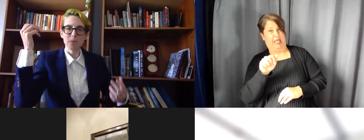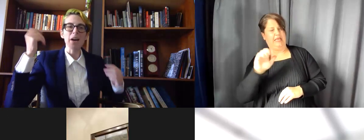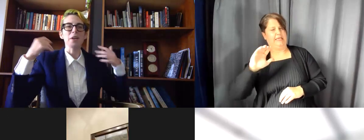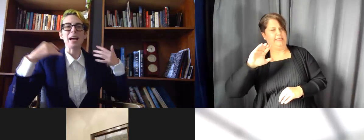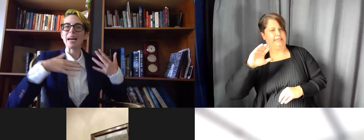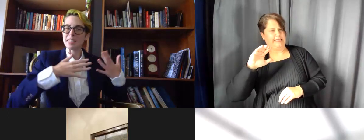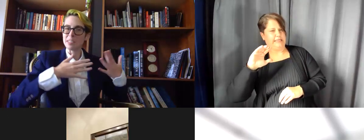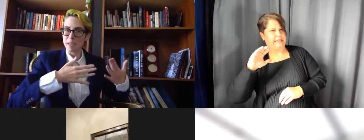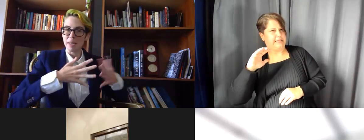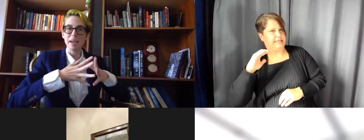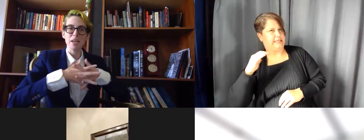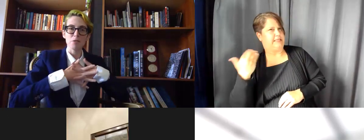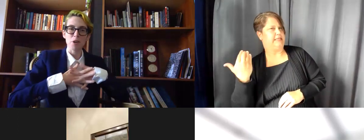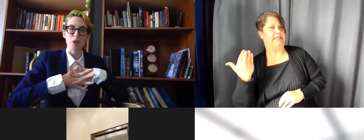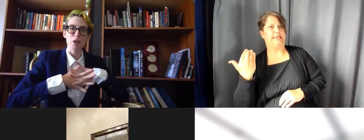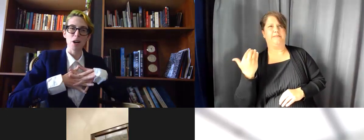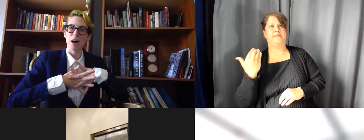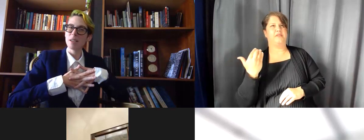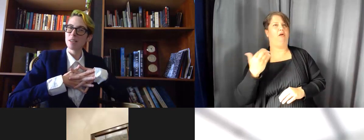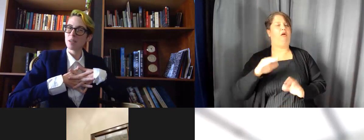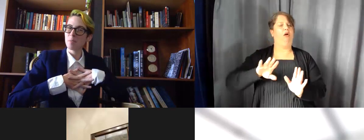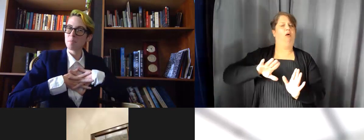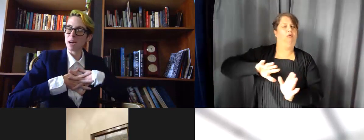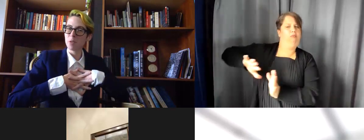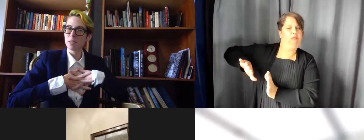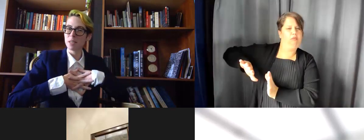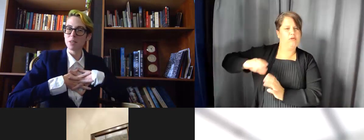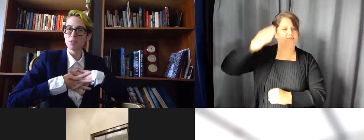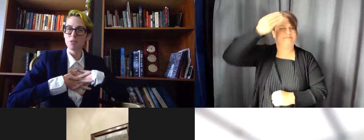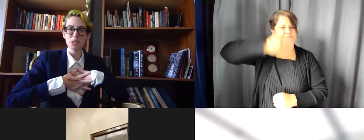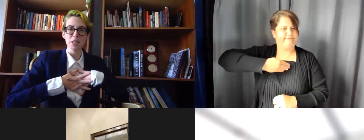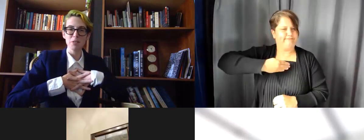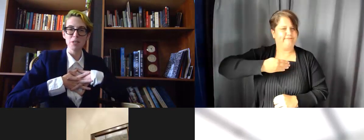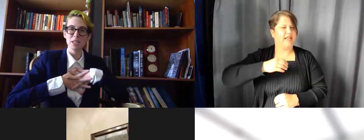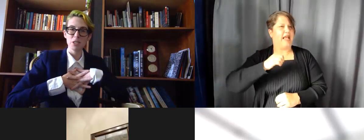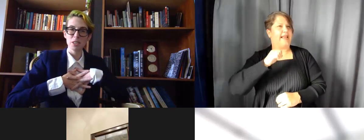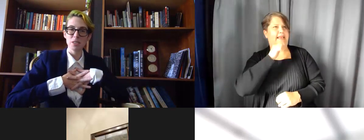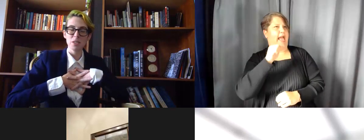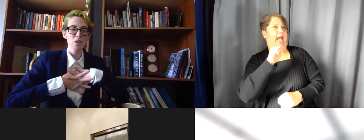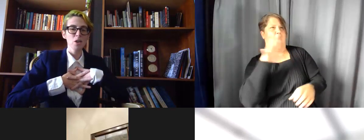Farrah Garland: or it has been kind of forgotten about in the diversity conversation.